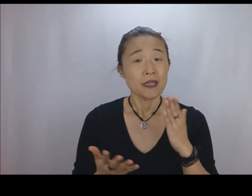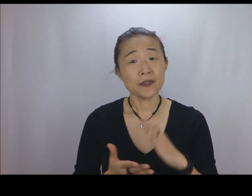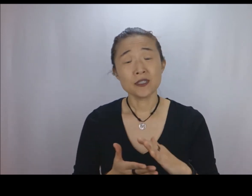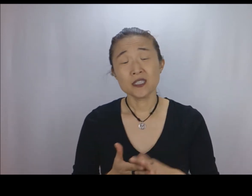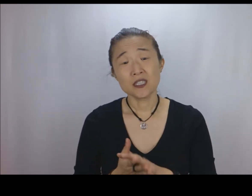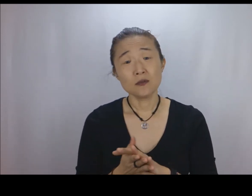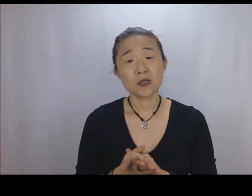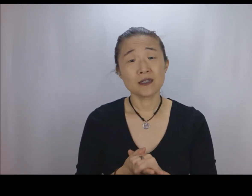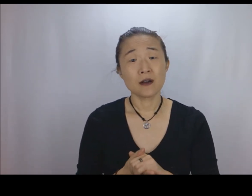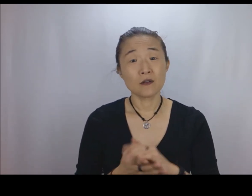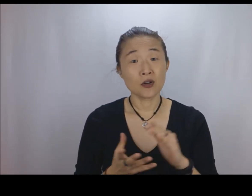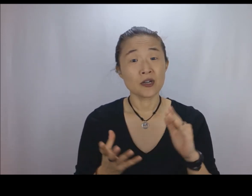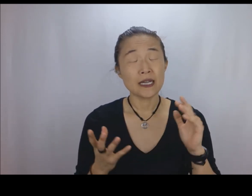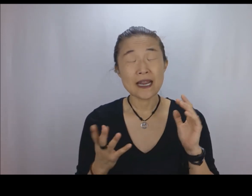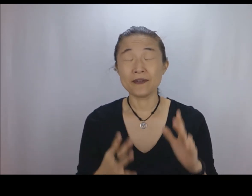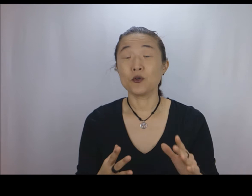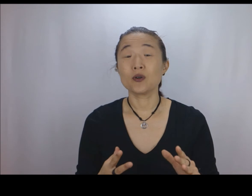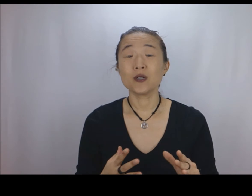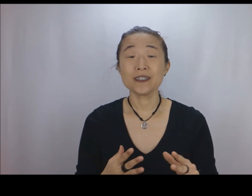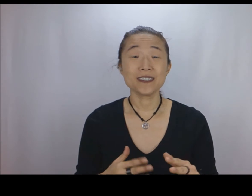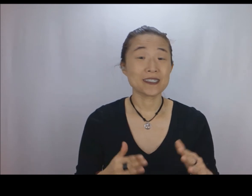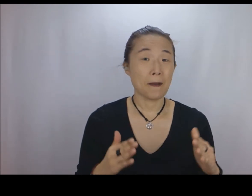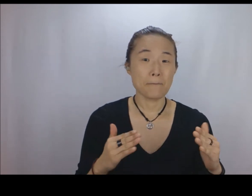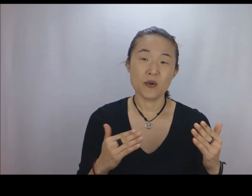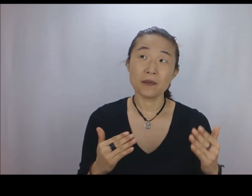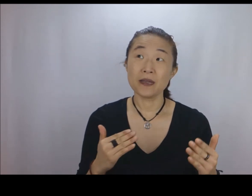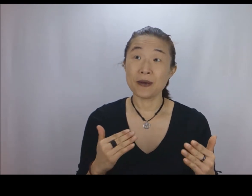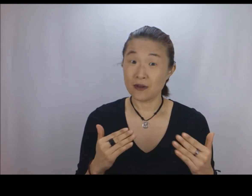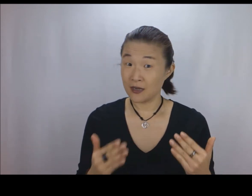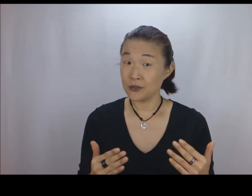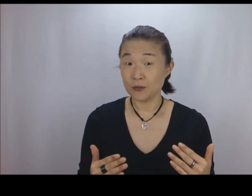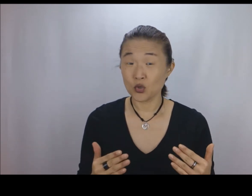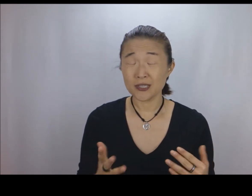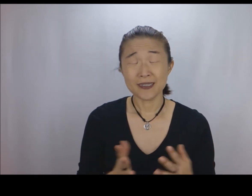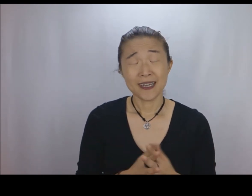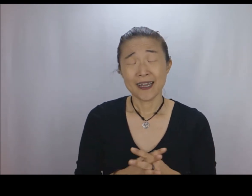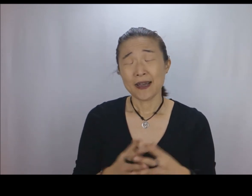Unit 2 we're going to learn even more words. Probably about a 100 more,